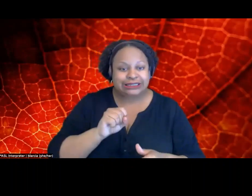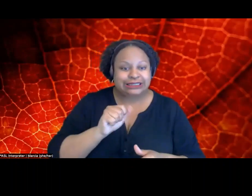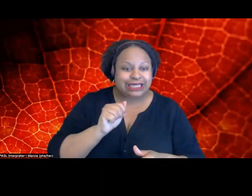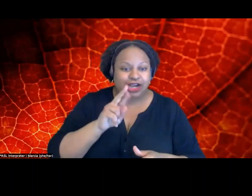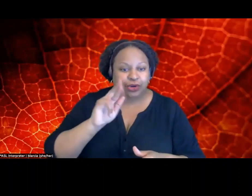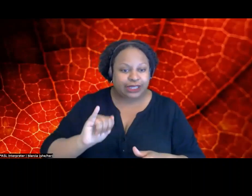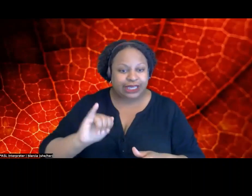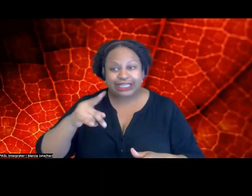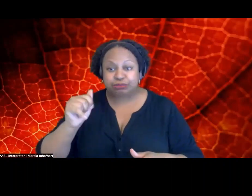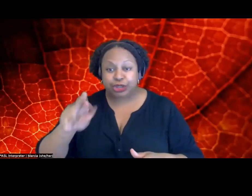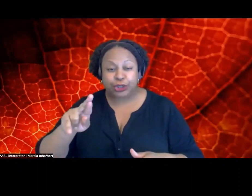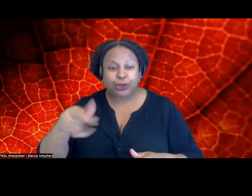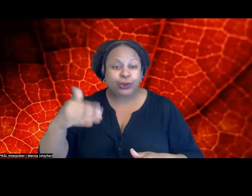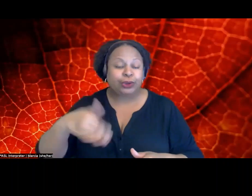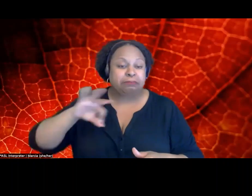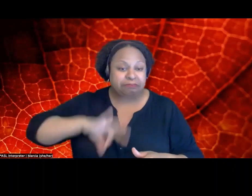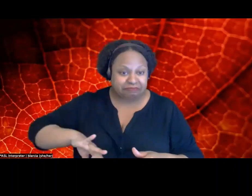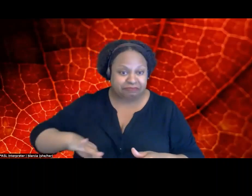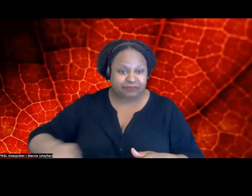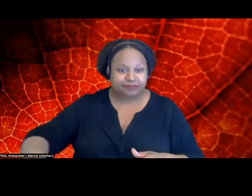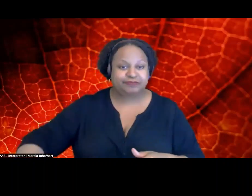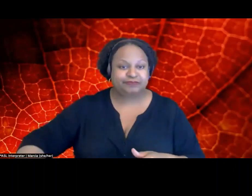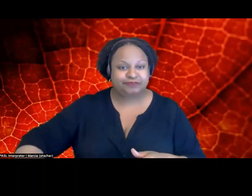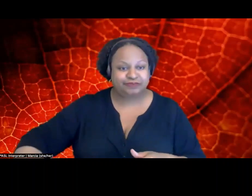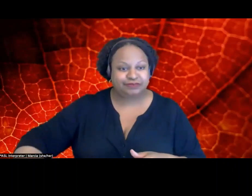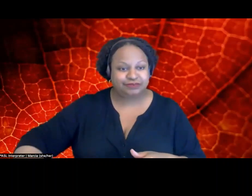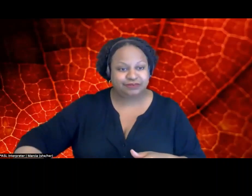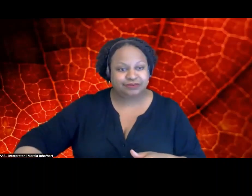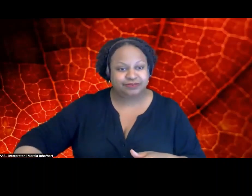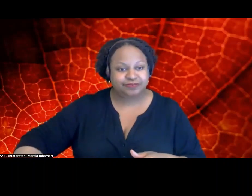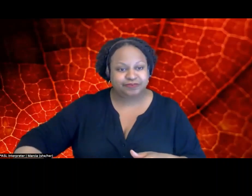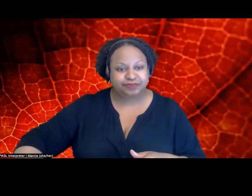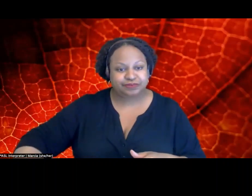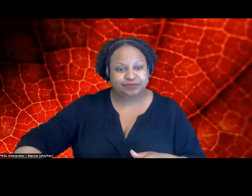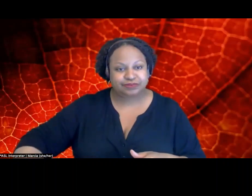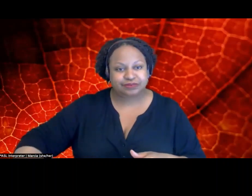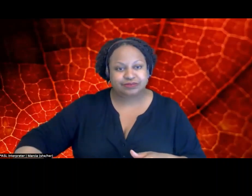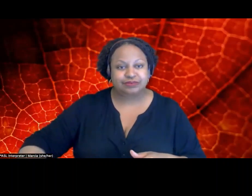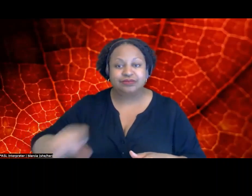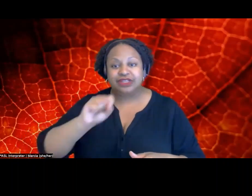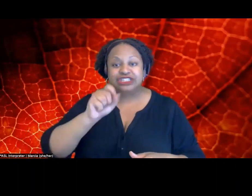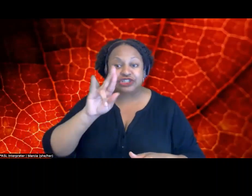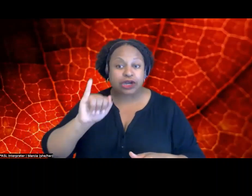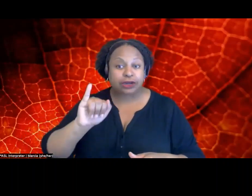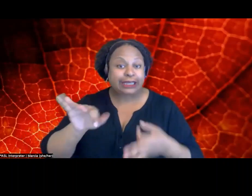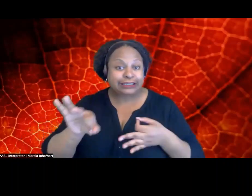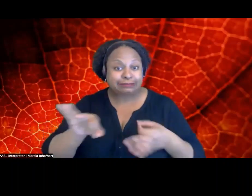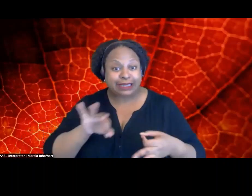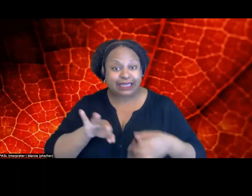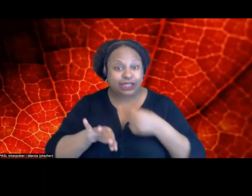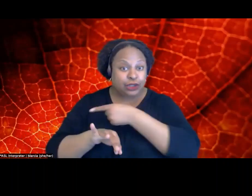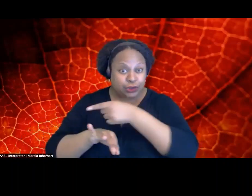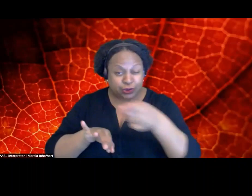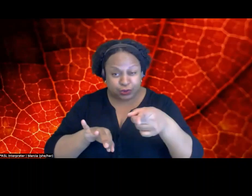As Sarah shared, however, you are among the most sophisticated professionals, she knows,